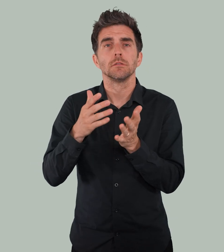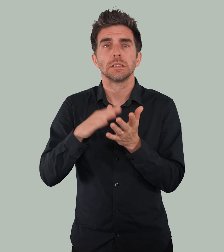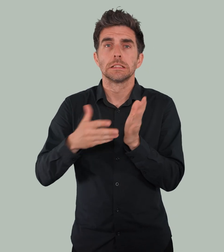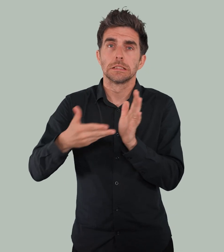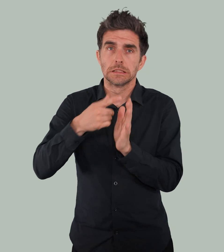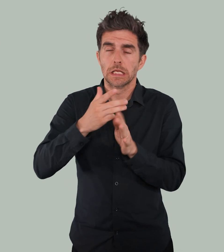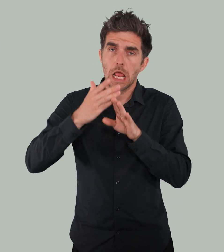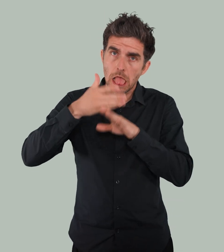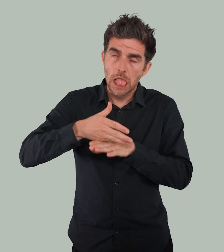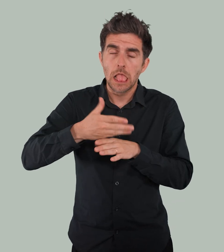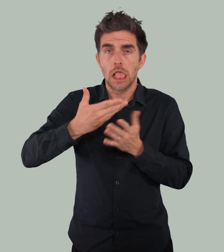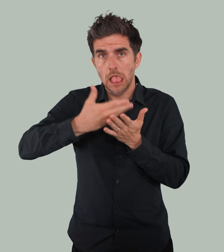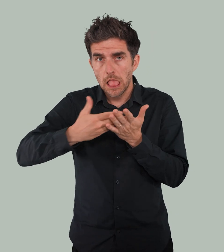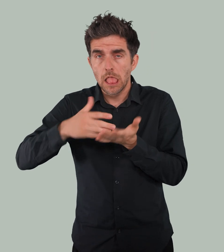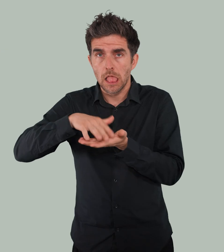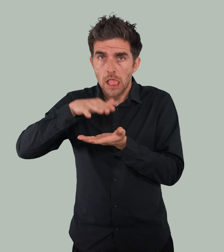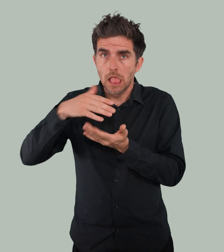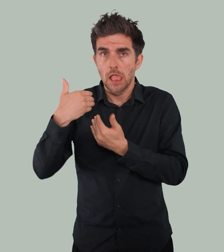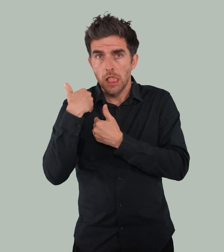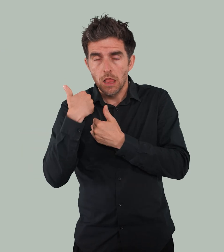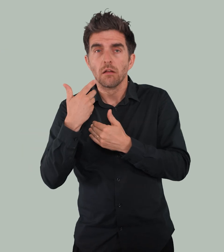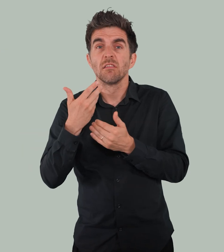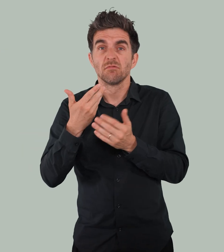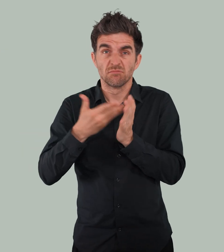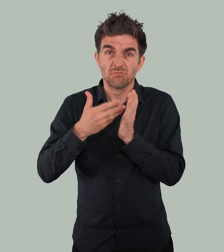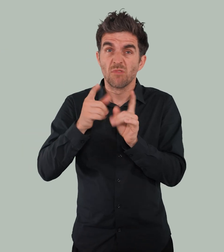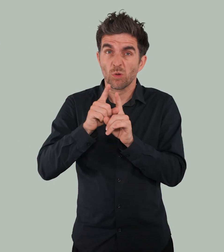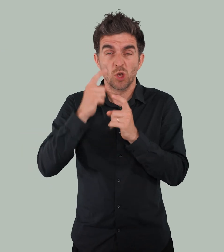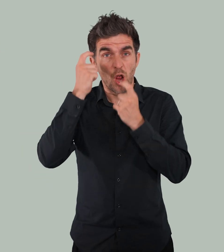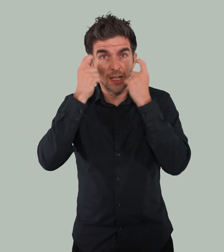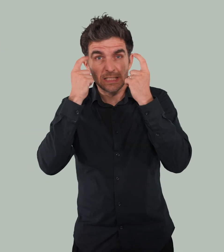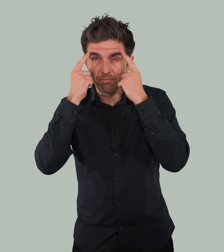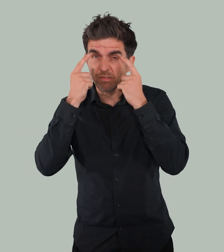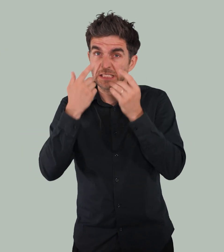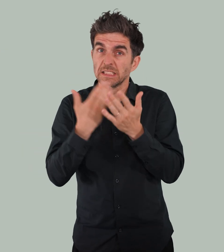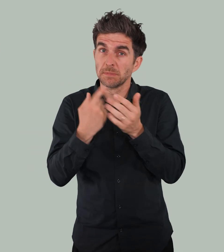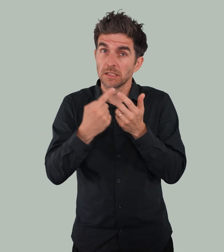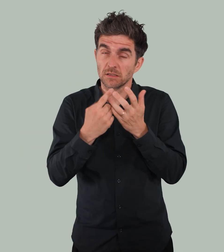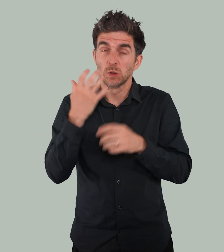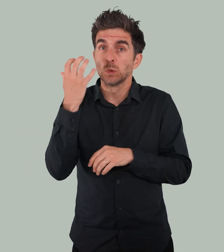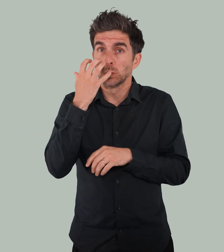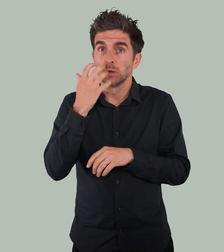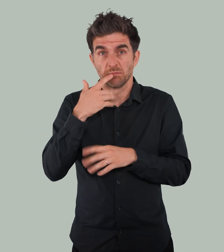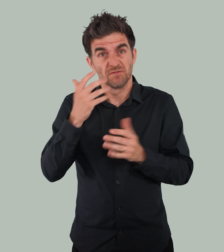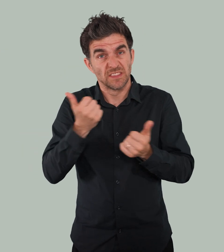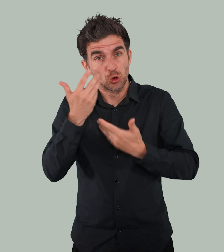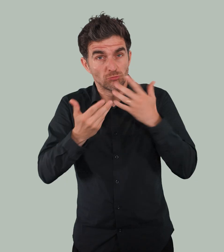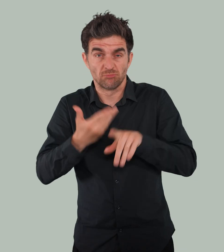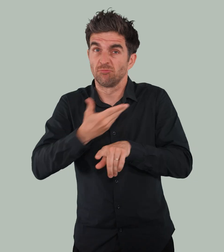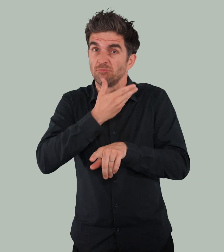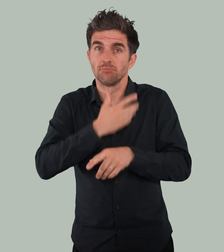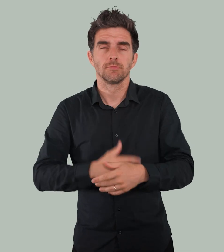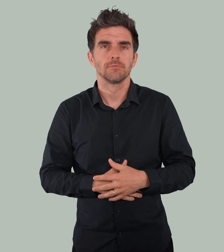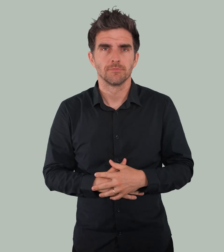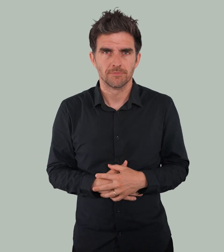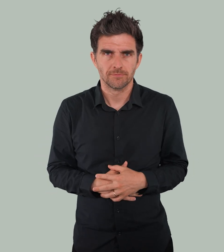contribute to the administrative and cognitive demands described in earlier sections.